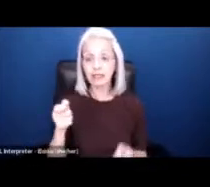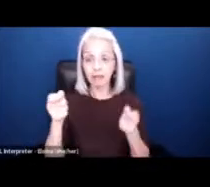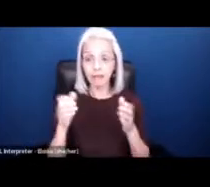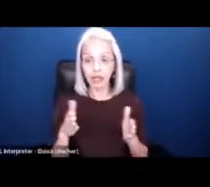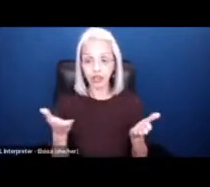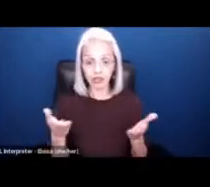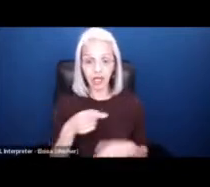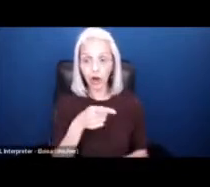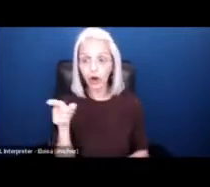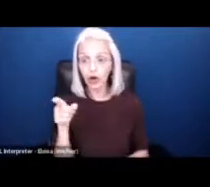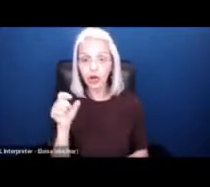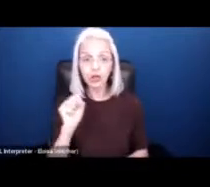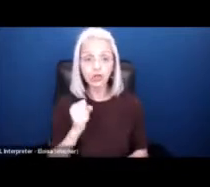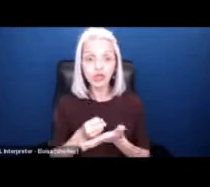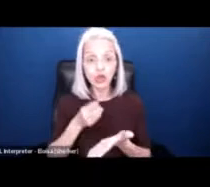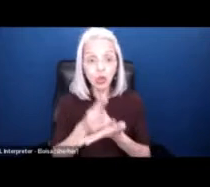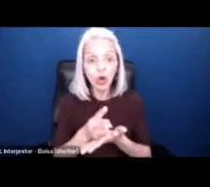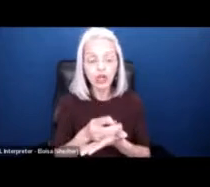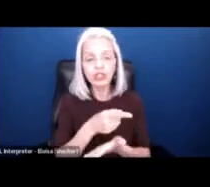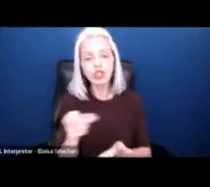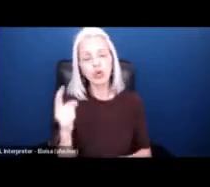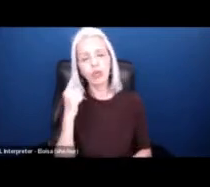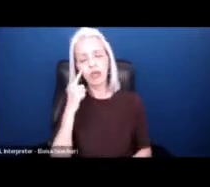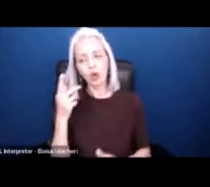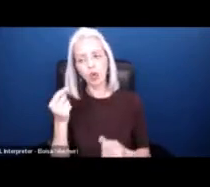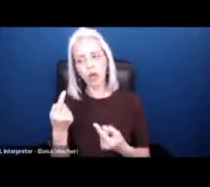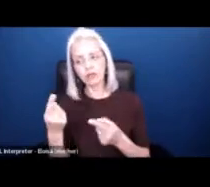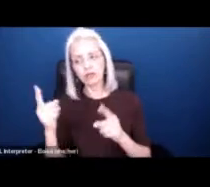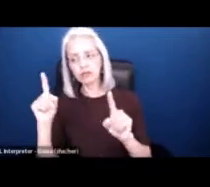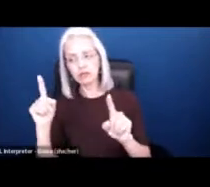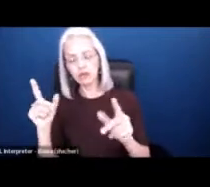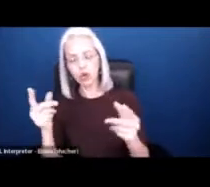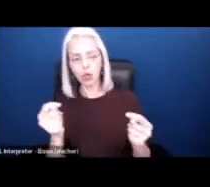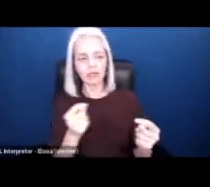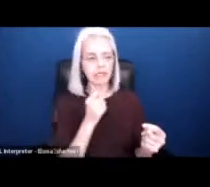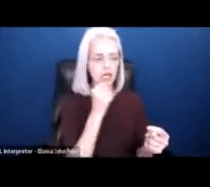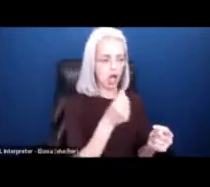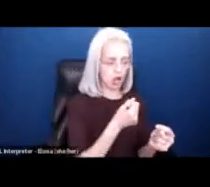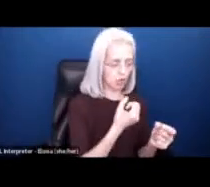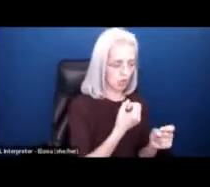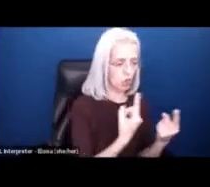workers looking at what's working and what isn't working. And being transparent. In those